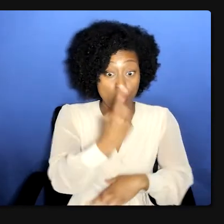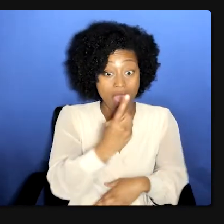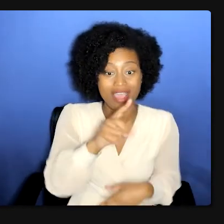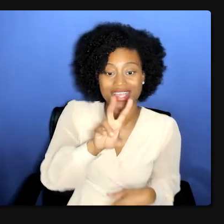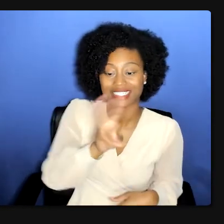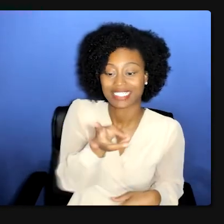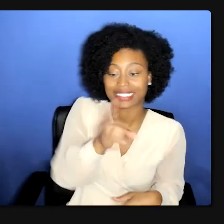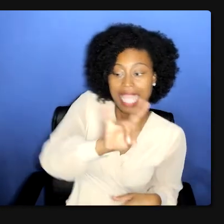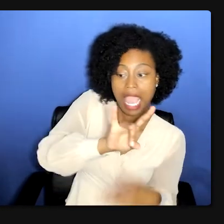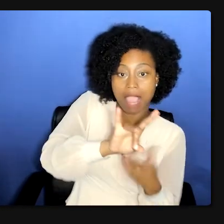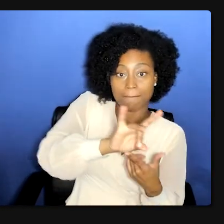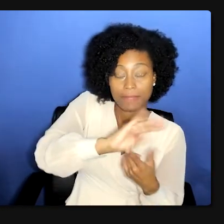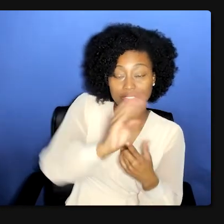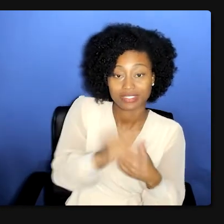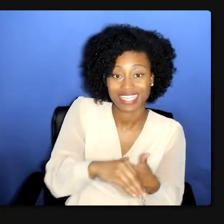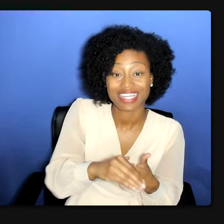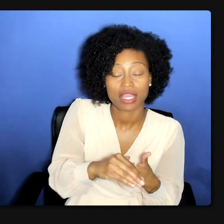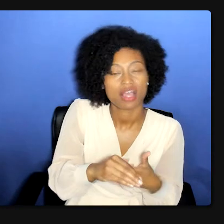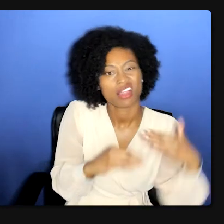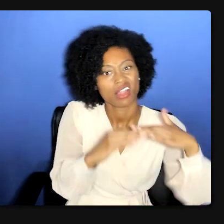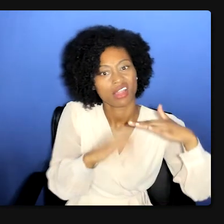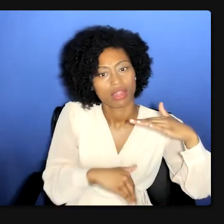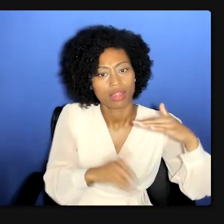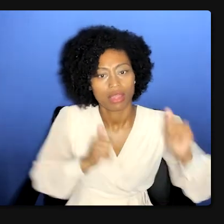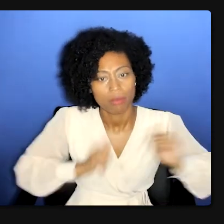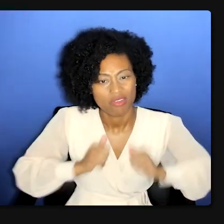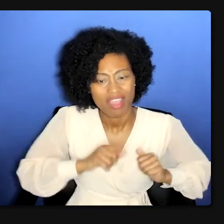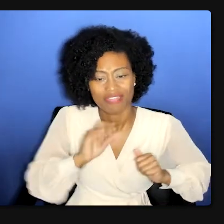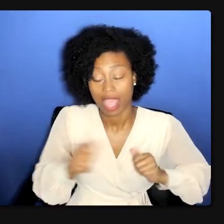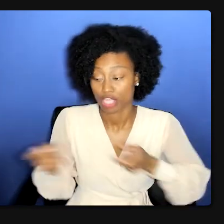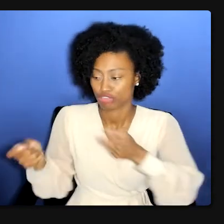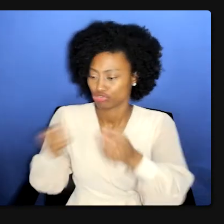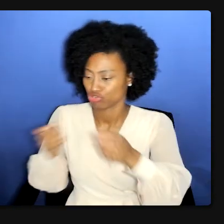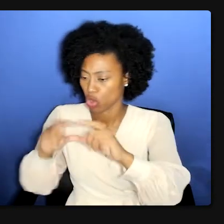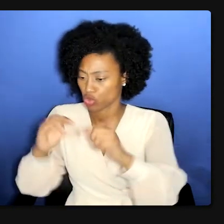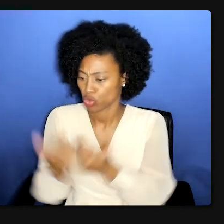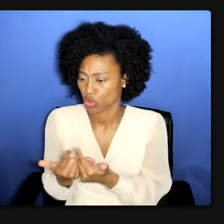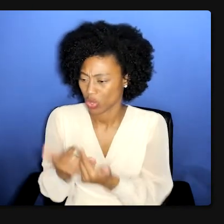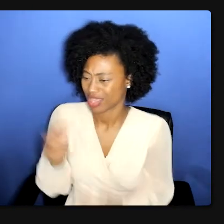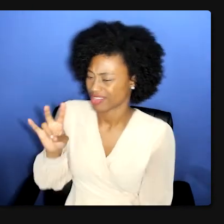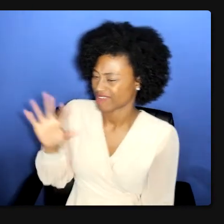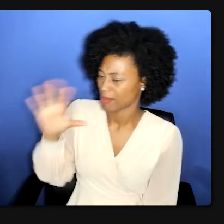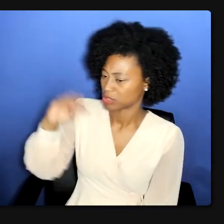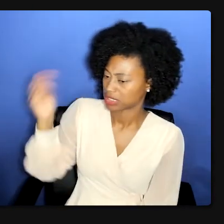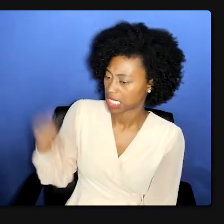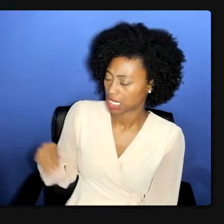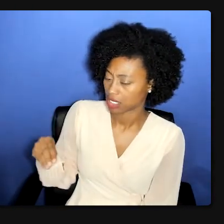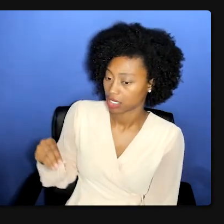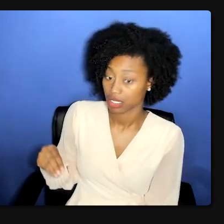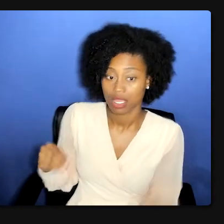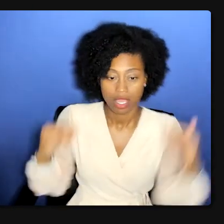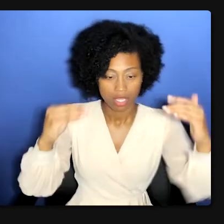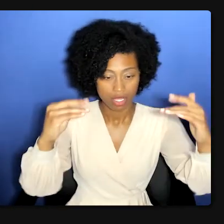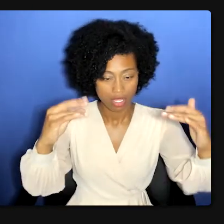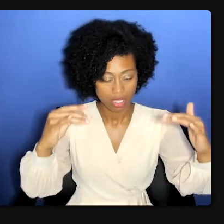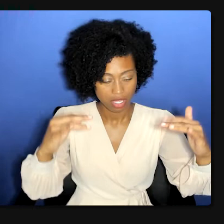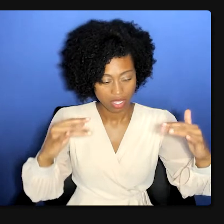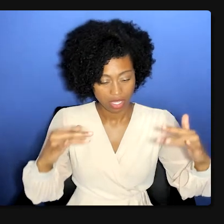a D1 of 68%, which underperforms the control group's D1 of 75%, as you start to get further down